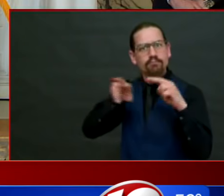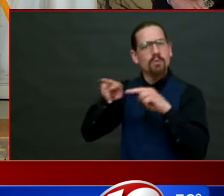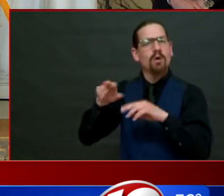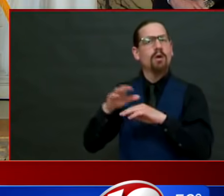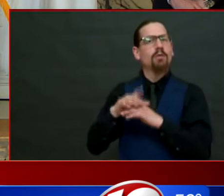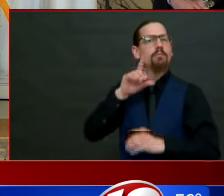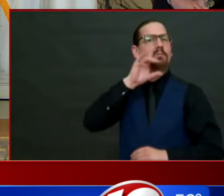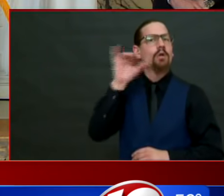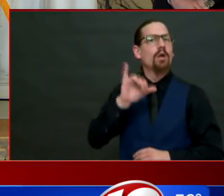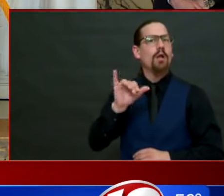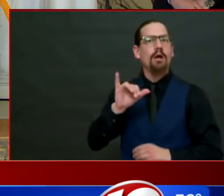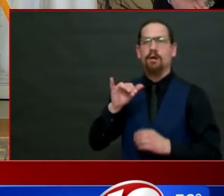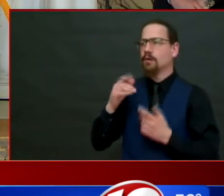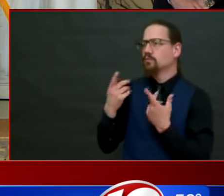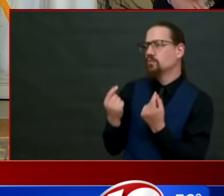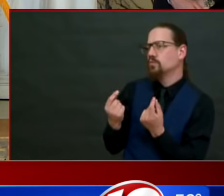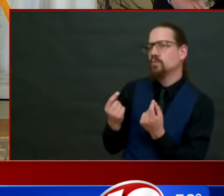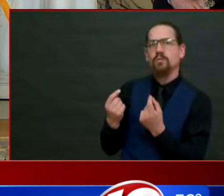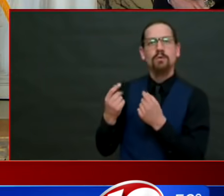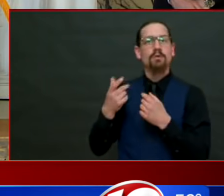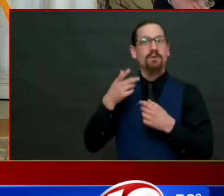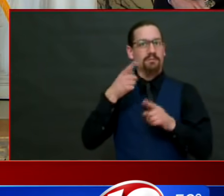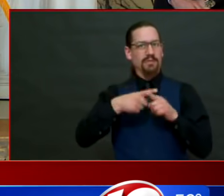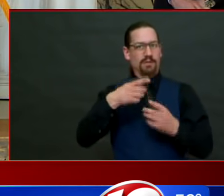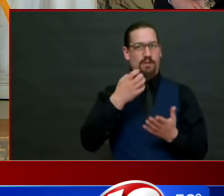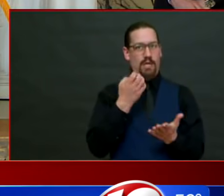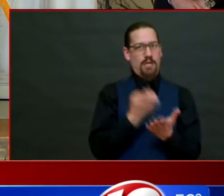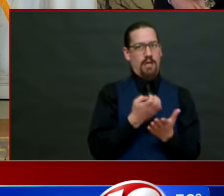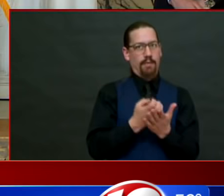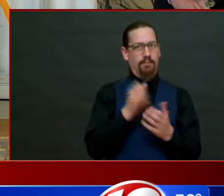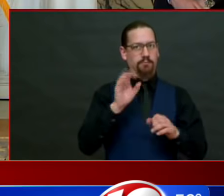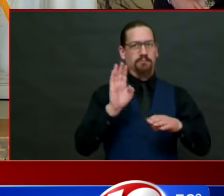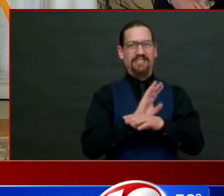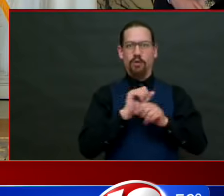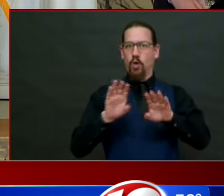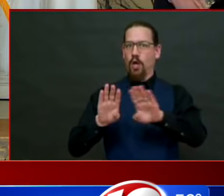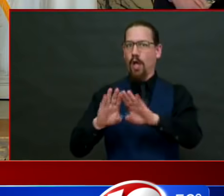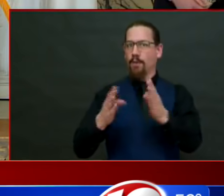GIVING BUSINESSES FLEXIBILITY SO THEY CAN DO BUSINESS AND KEEP AN EYE ON COST WITH PUBLIC